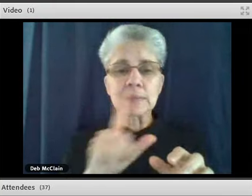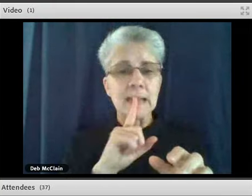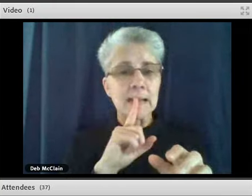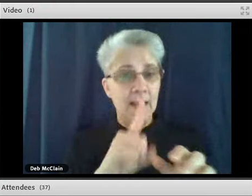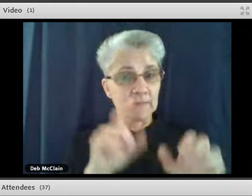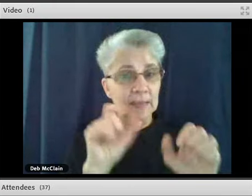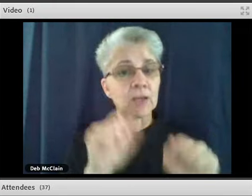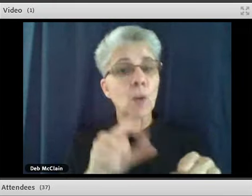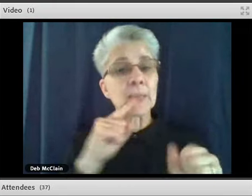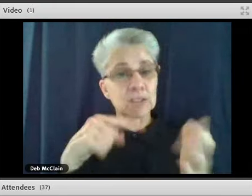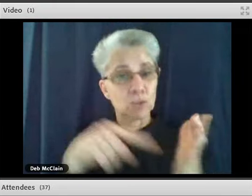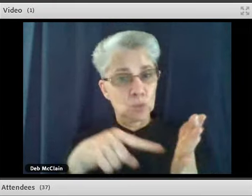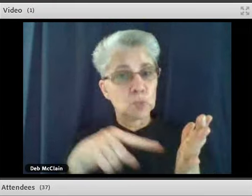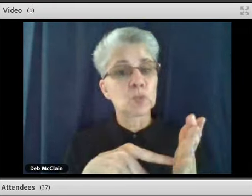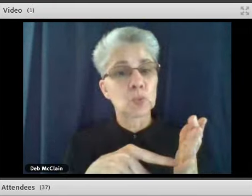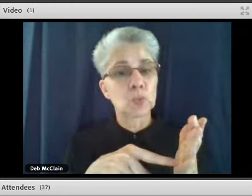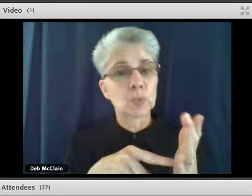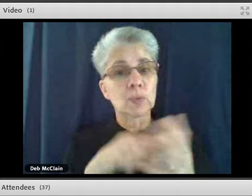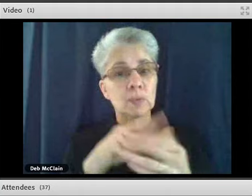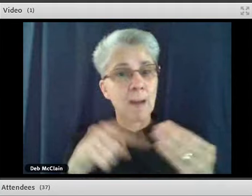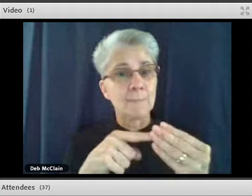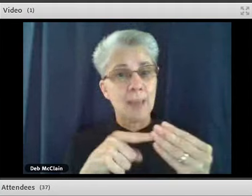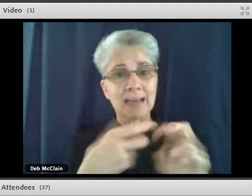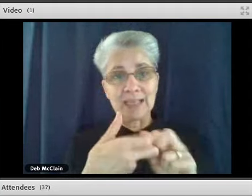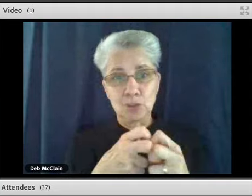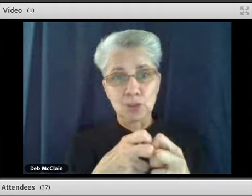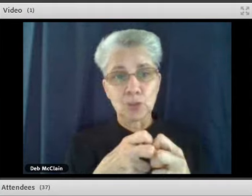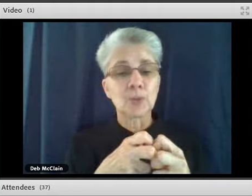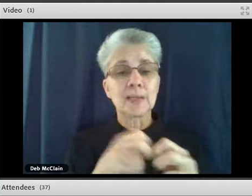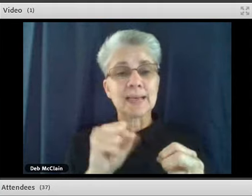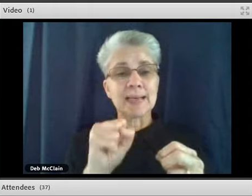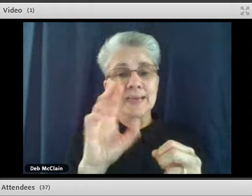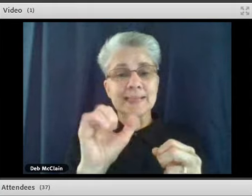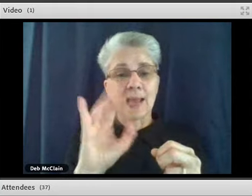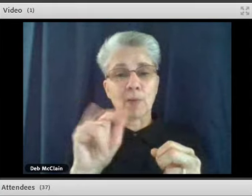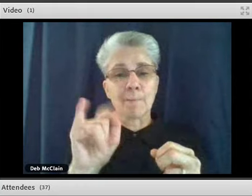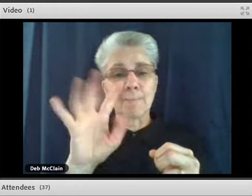public libraries, definitely can be sued over issues.